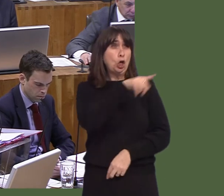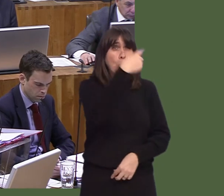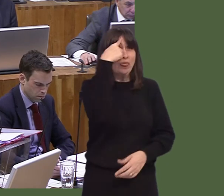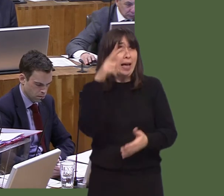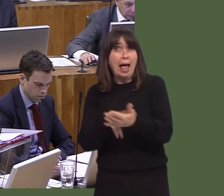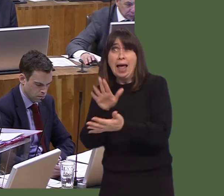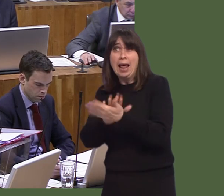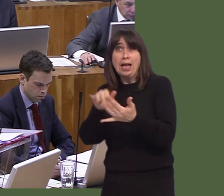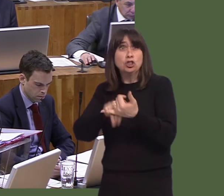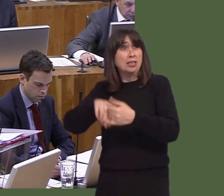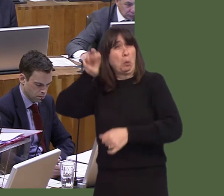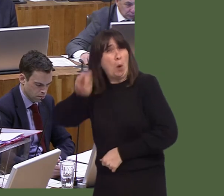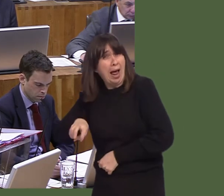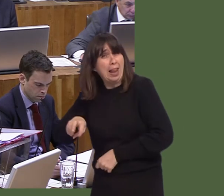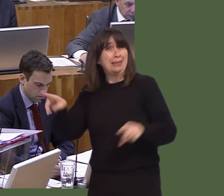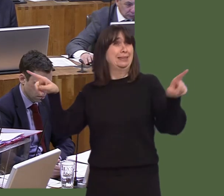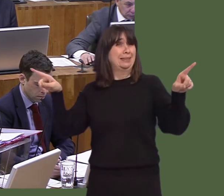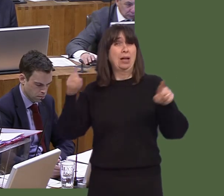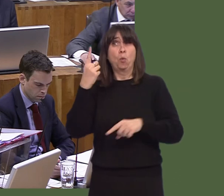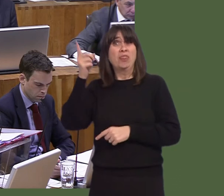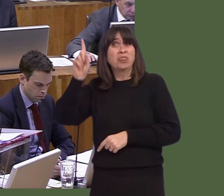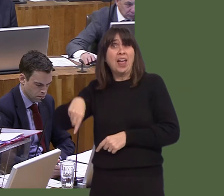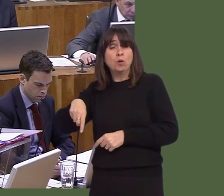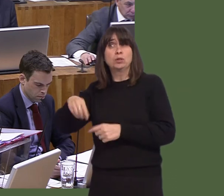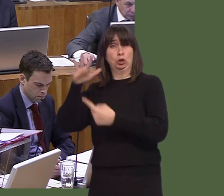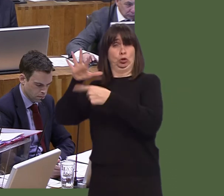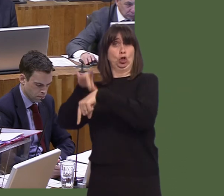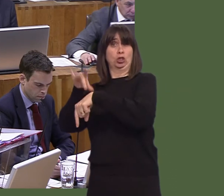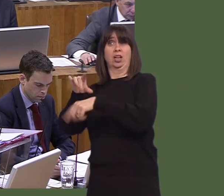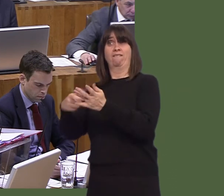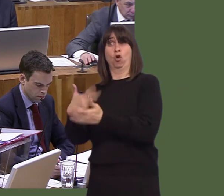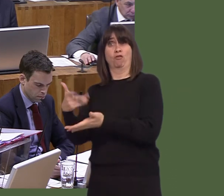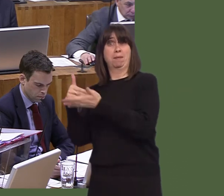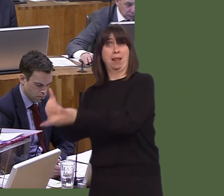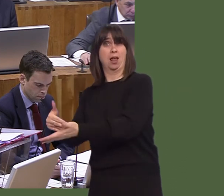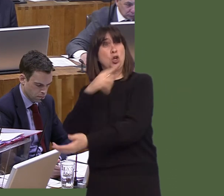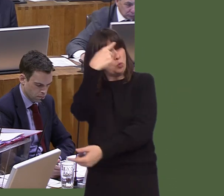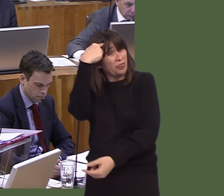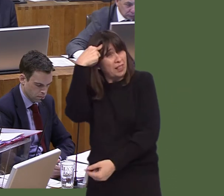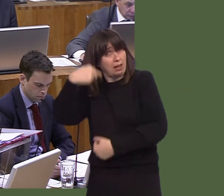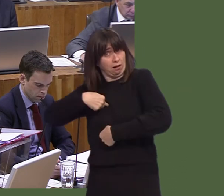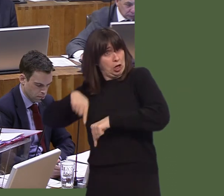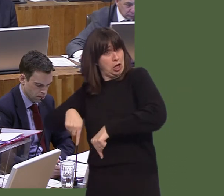Now, unlike the leader of your party, Jeremy Corbyn, I am pleased to hear you saying that